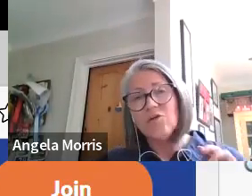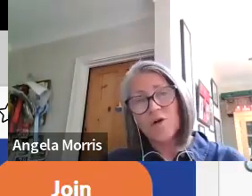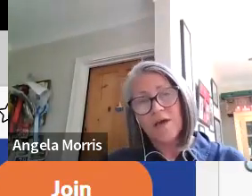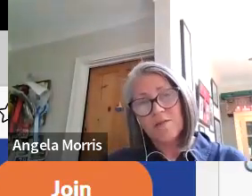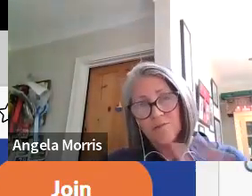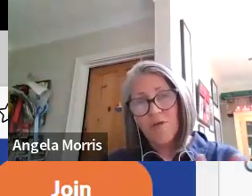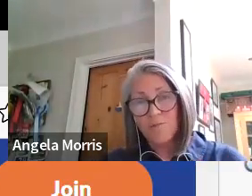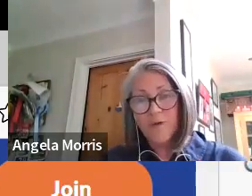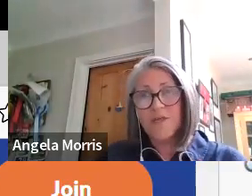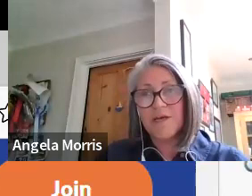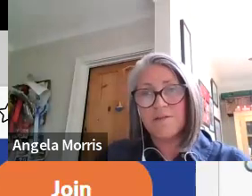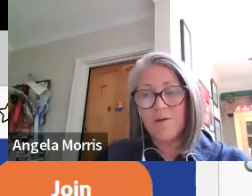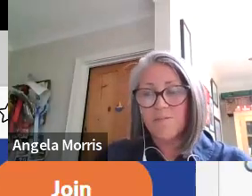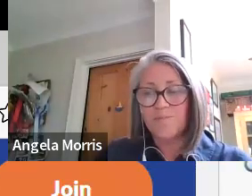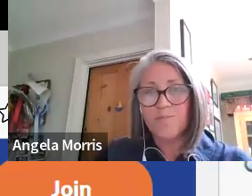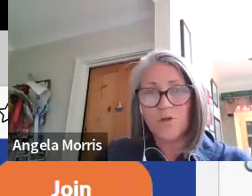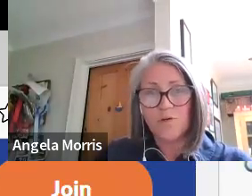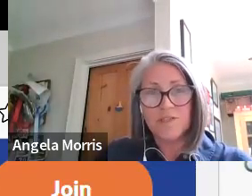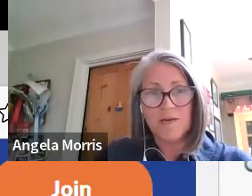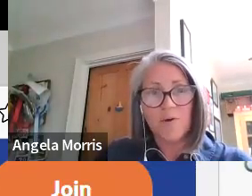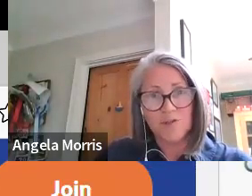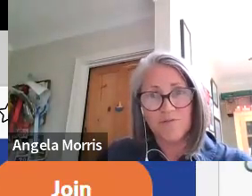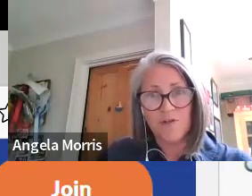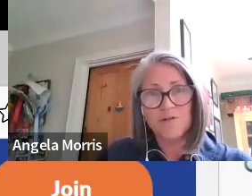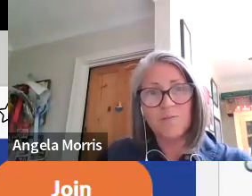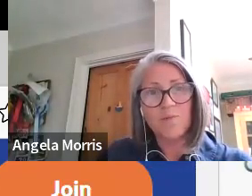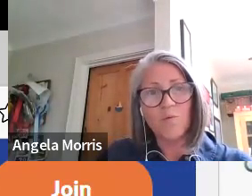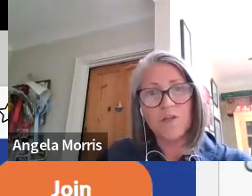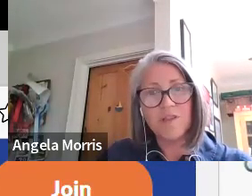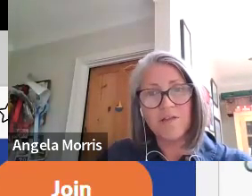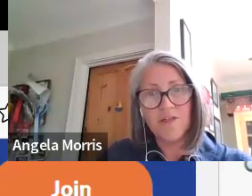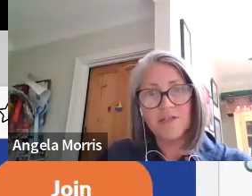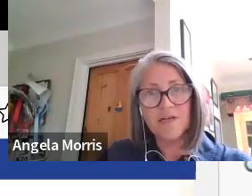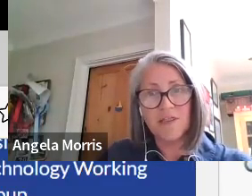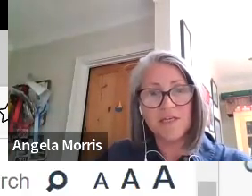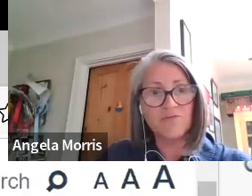That will be what you see in most of those. But one of the other things that I think